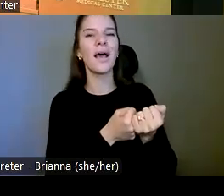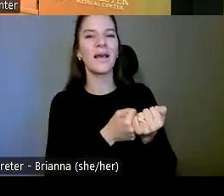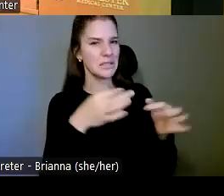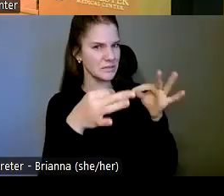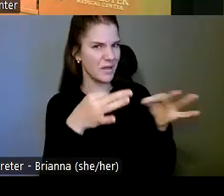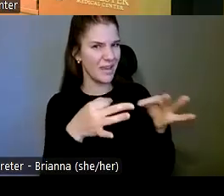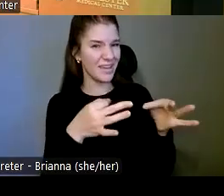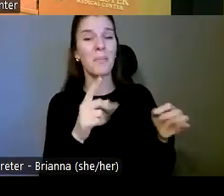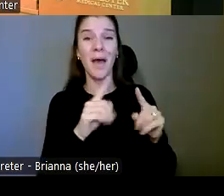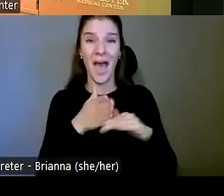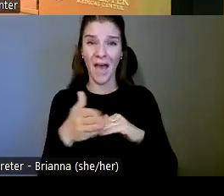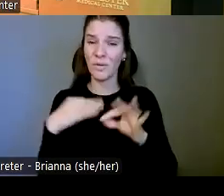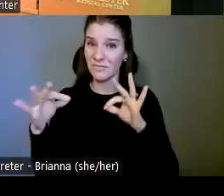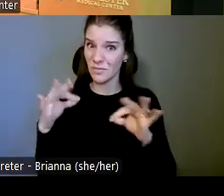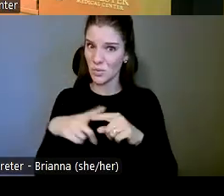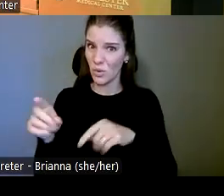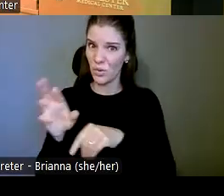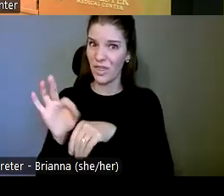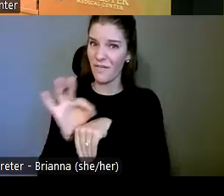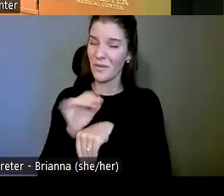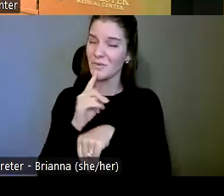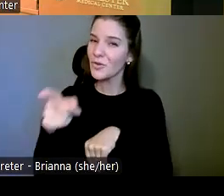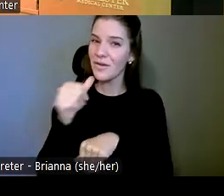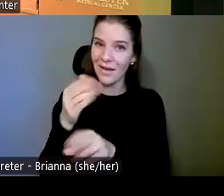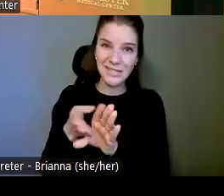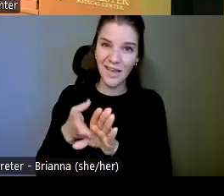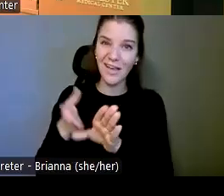worker you're not a psychiatrist you're not a psychologist and if it continues then we have